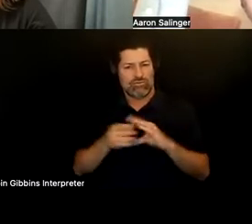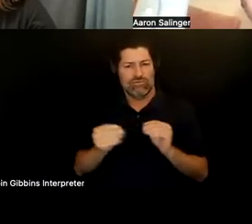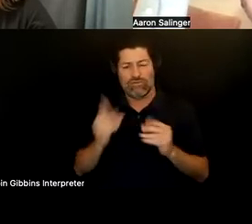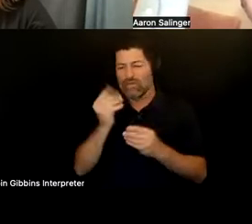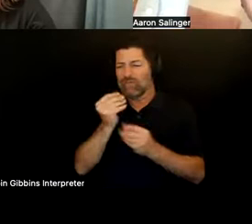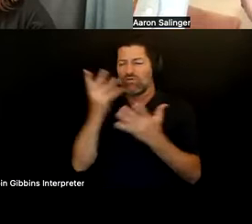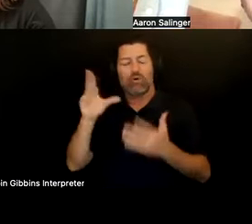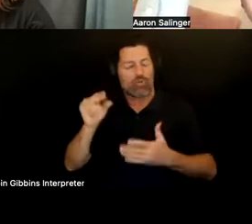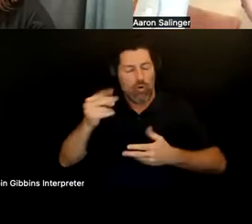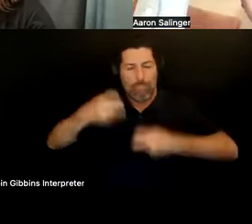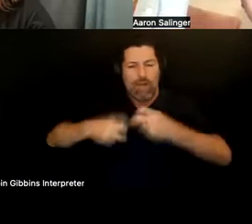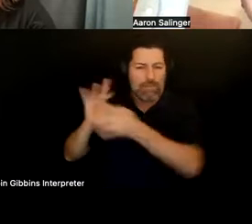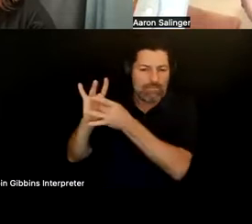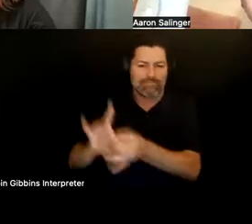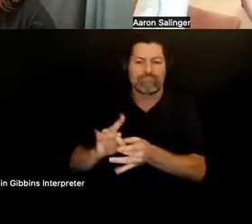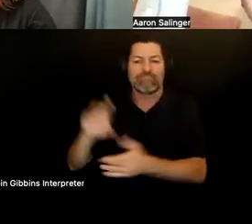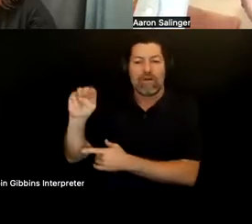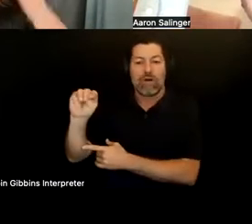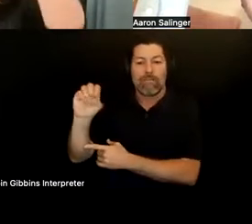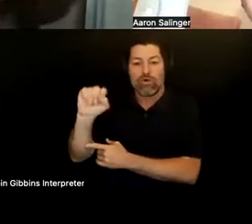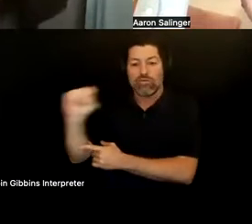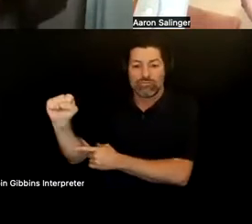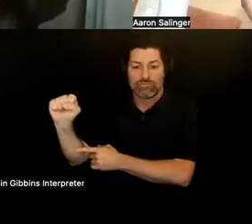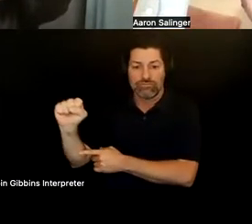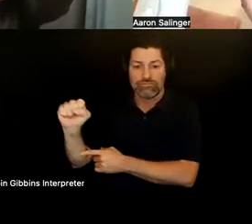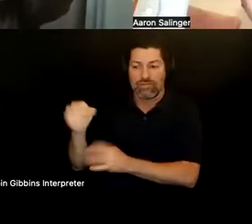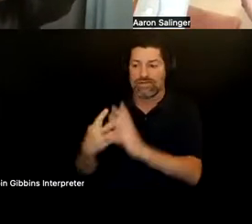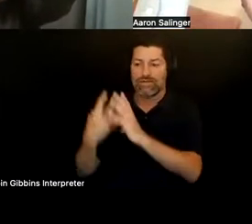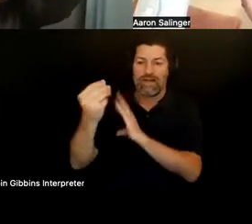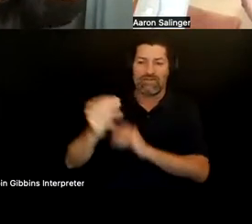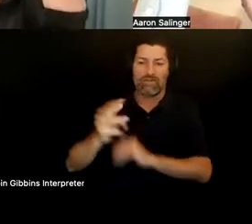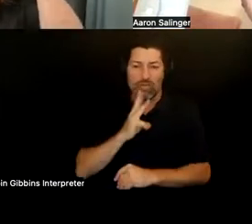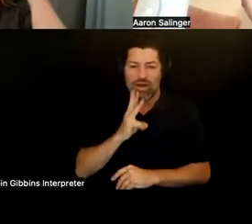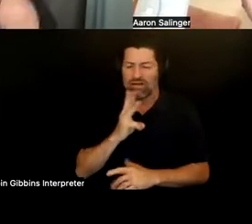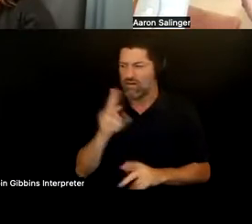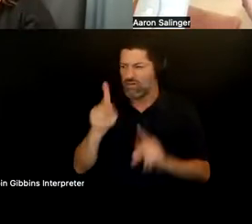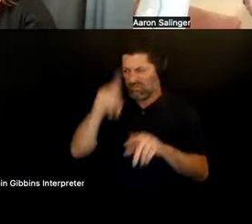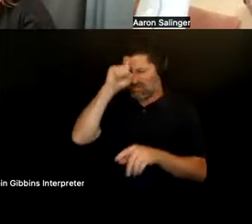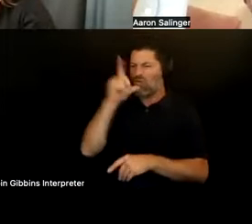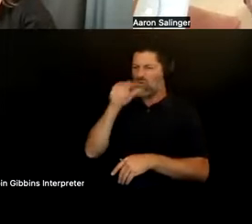19:56:59 Moses is like you know what comes out of the river and like nobody knows who he is, and who's this girl parentage. 19:57:06 And then he's raised in the palace